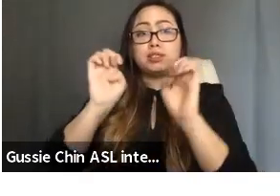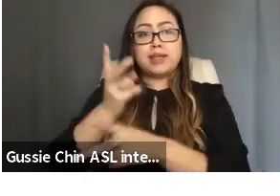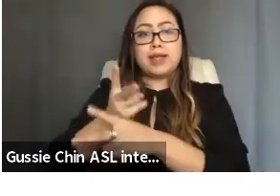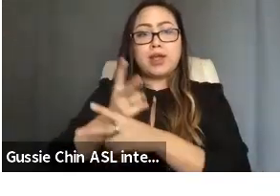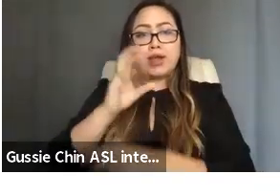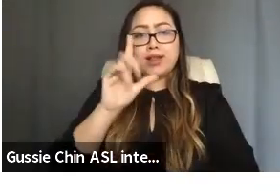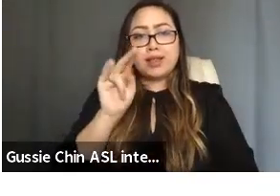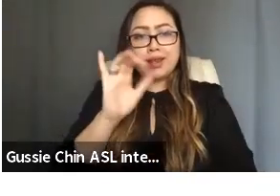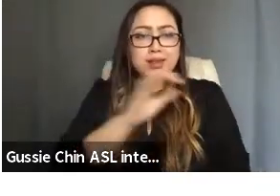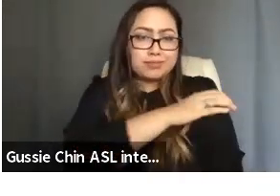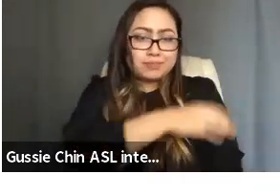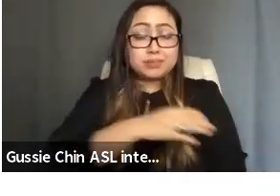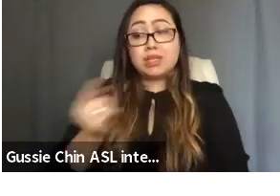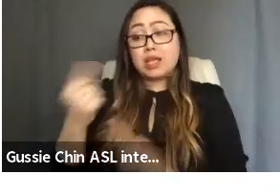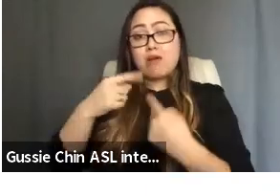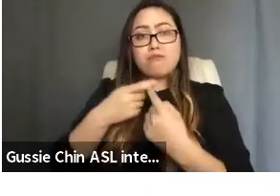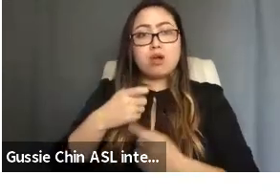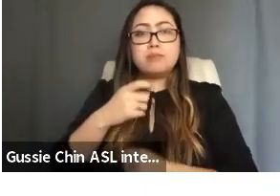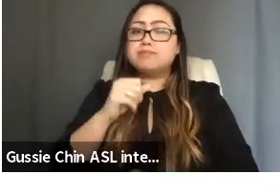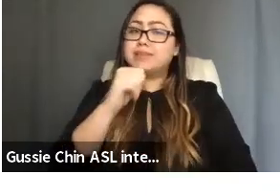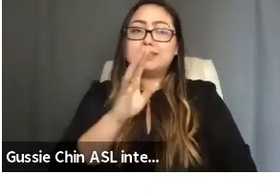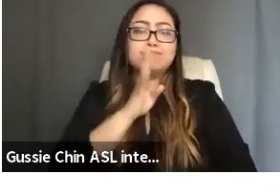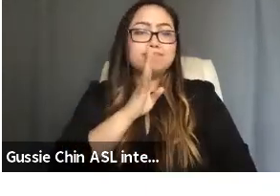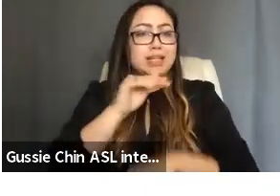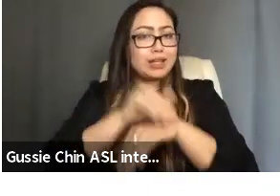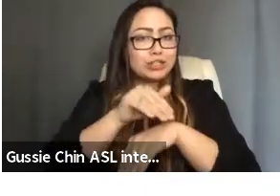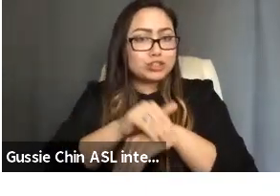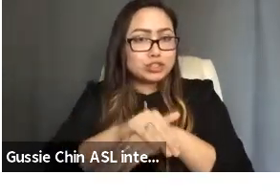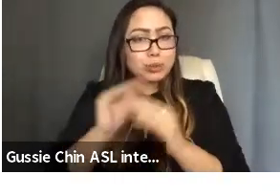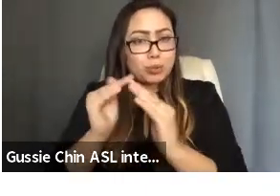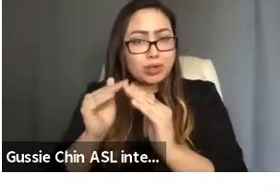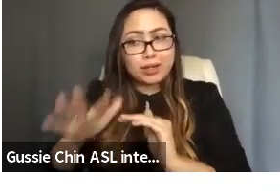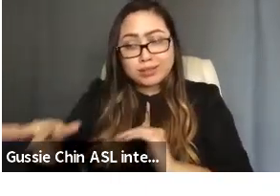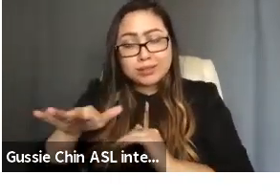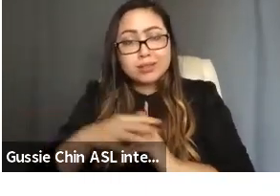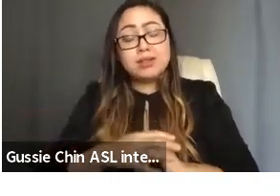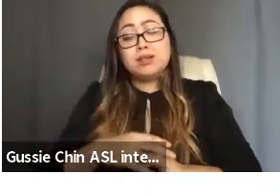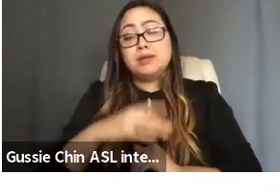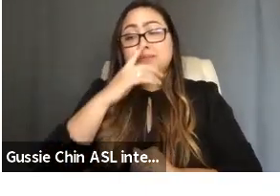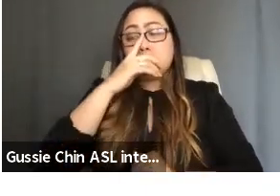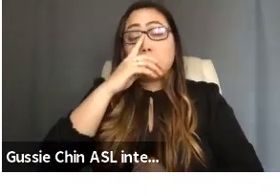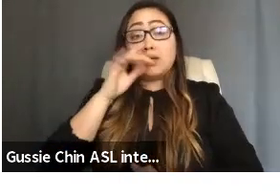came from a non English speaking community. So in the exercise that clinic was able to leverage